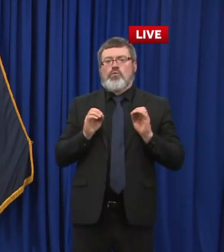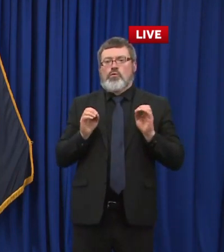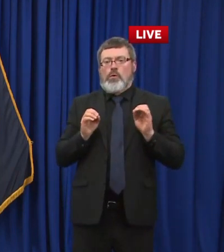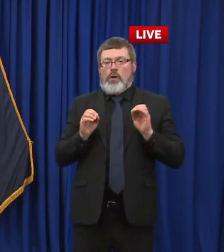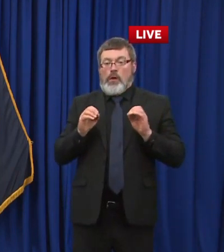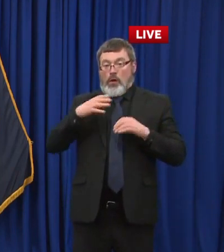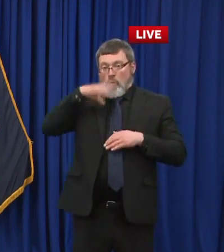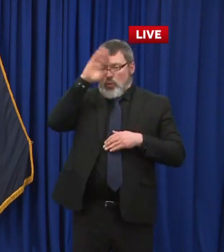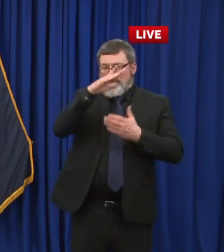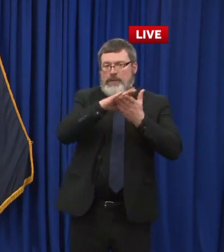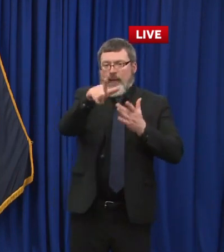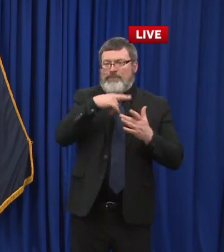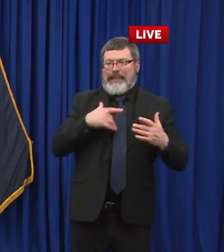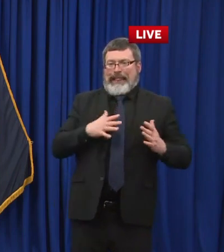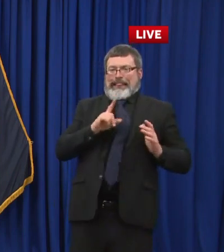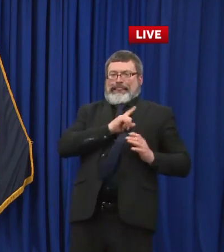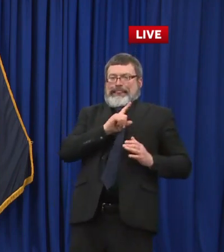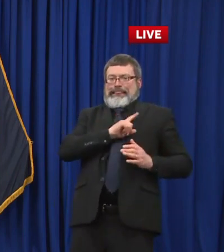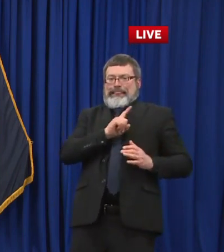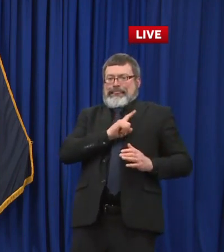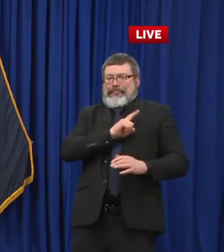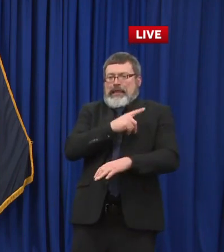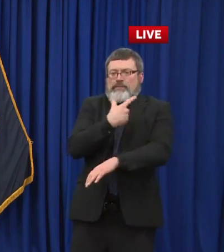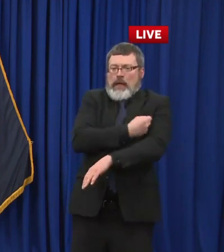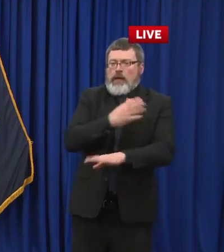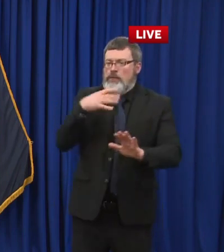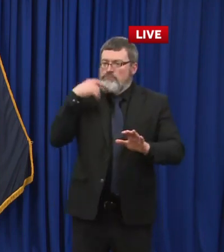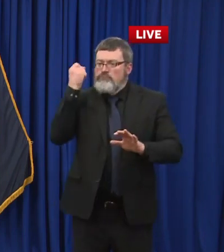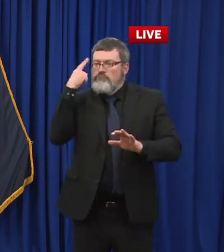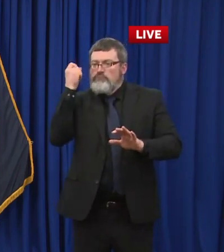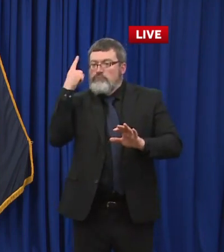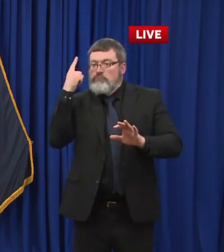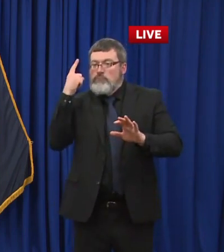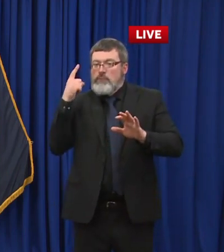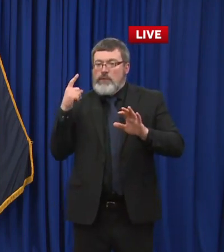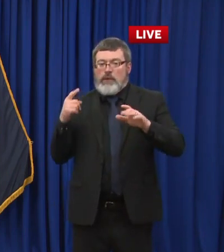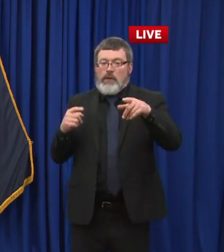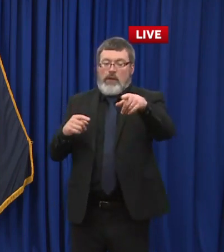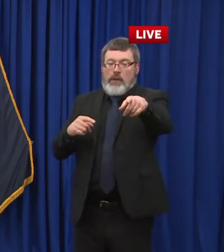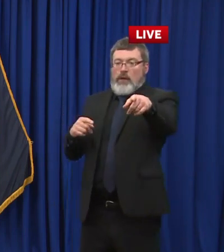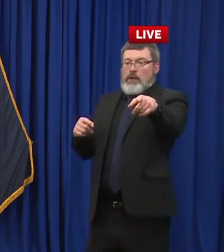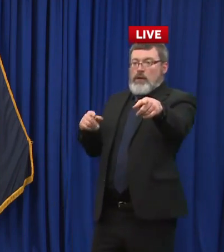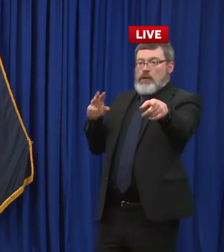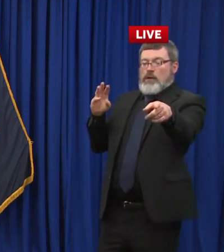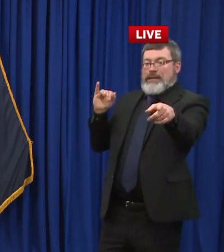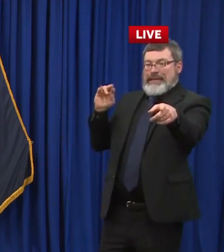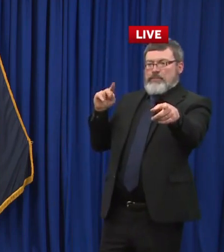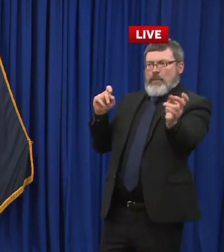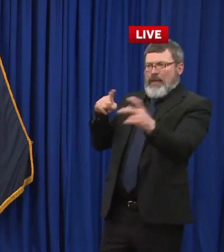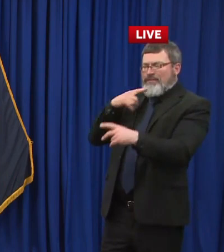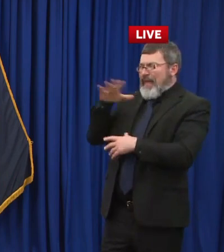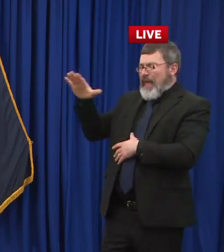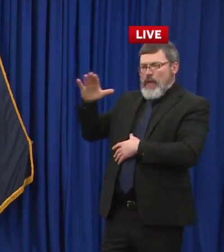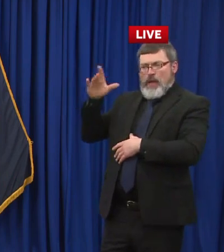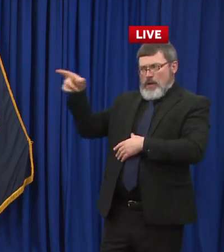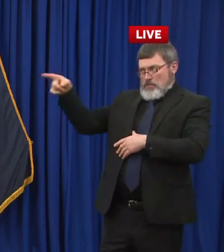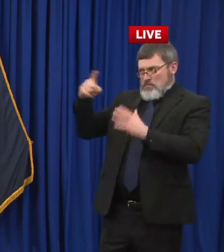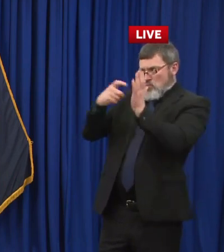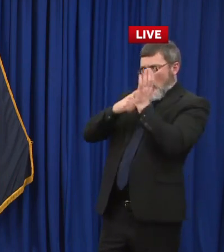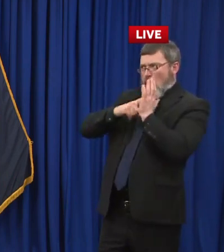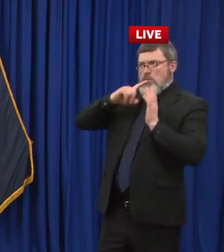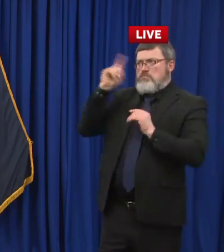THERE WILL BE A HIGH DEMAND FOR IT KNOWING ITS EFFICACY, BUT IT IS A NEW VACCINE AND THERE MIGHT BE SOME HESITATION.